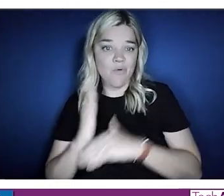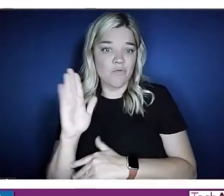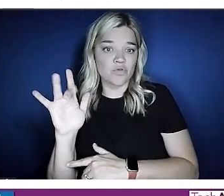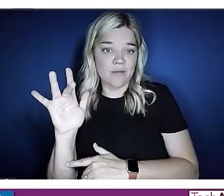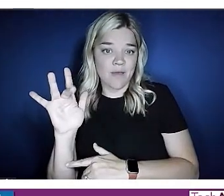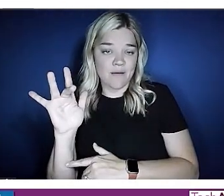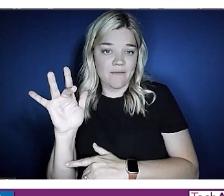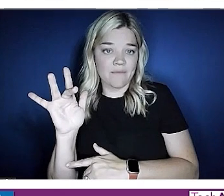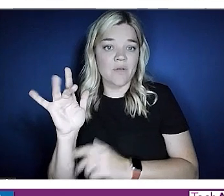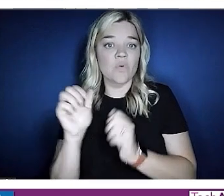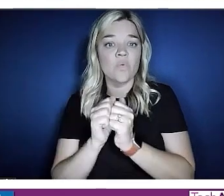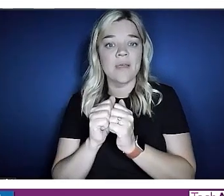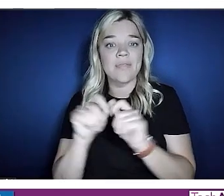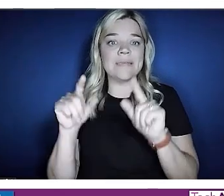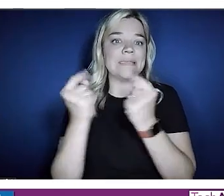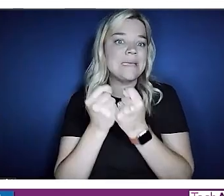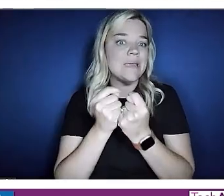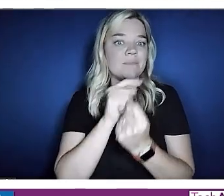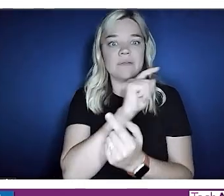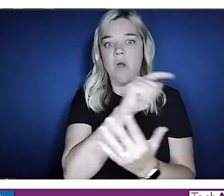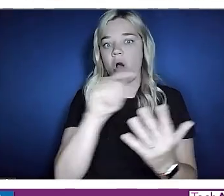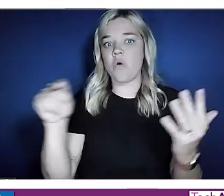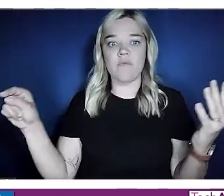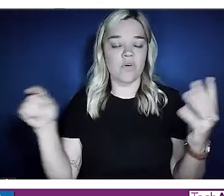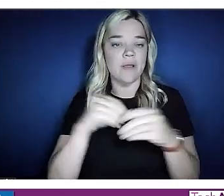you know, teams in all of our divisions.